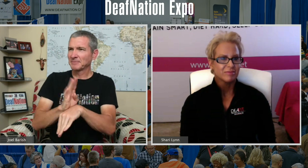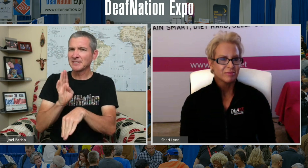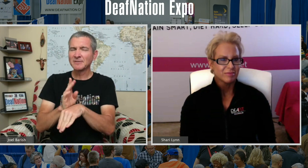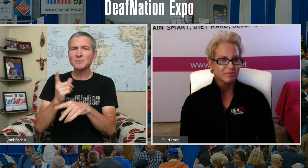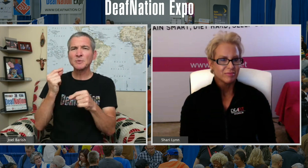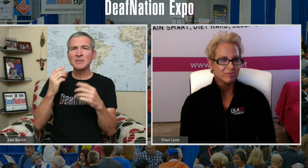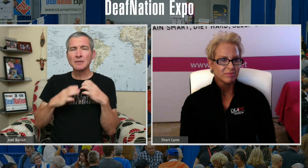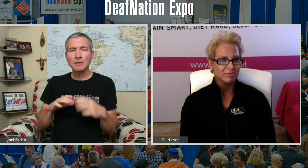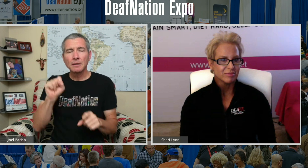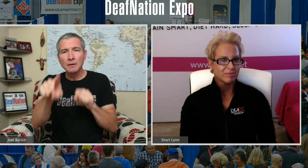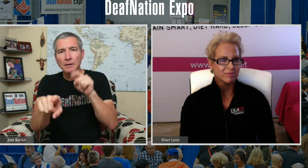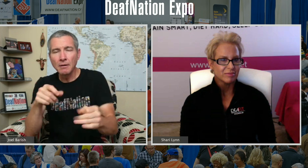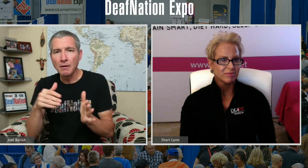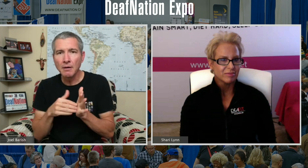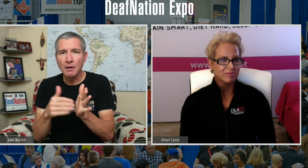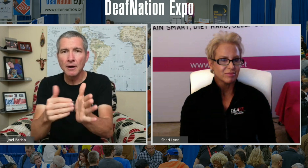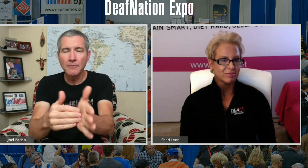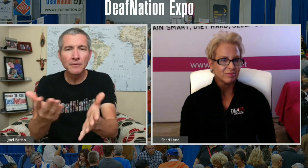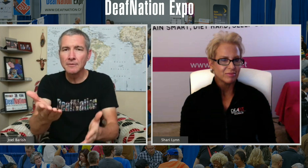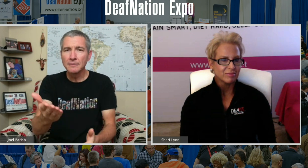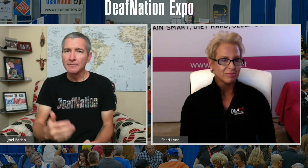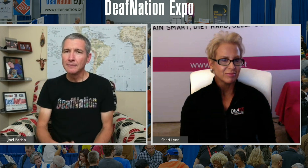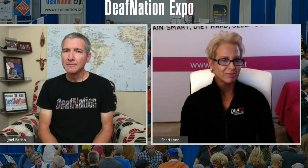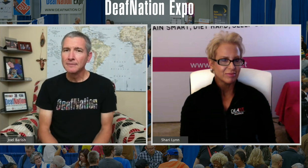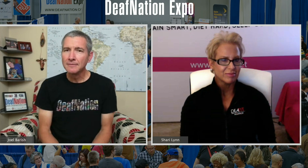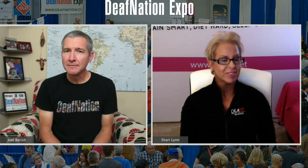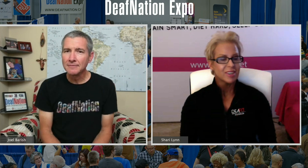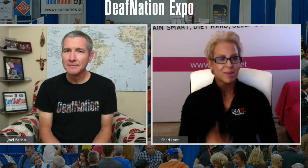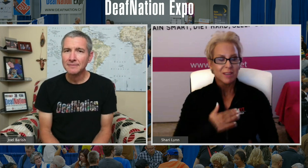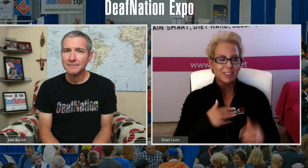you had setting up the business and a question you get often from clients?